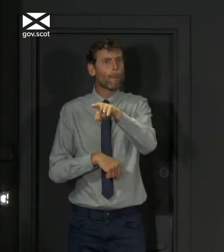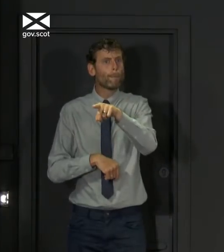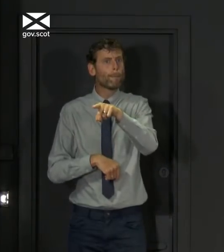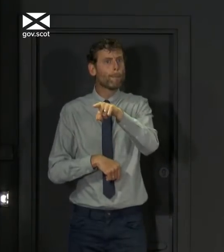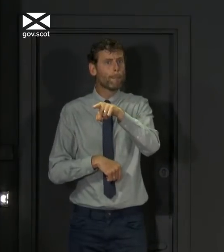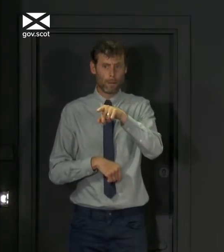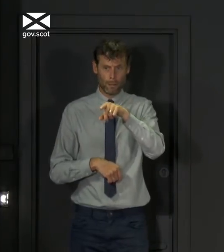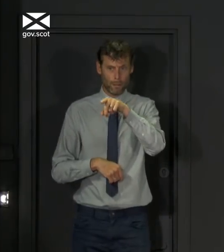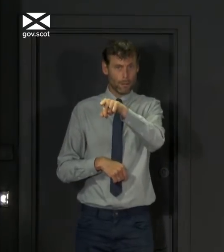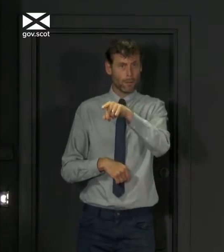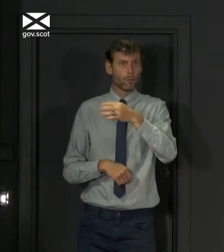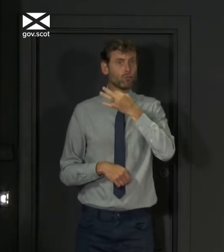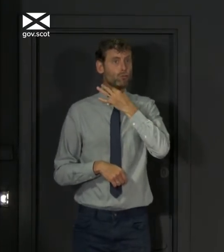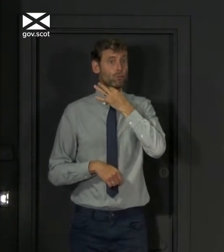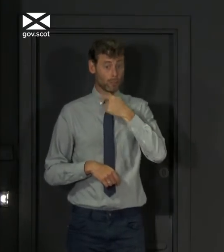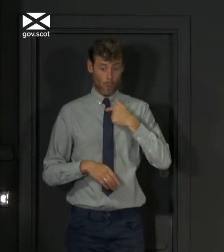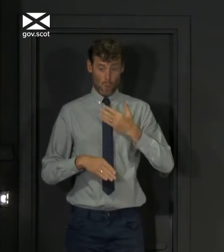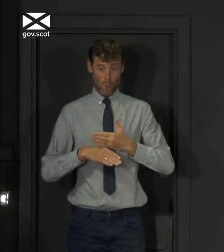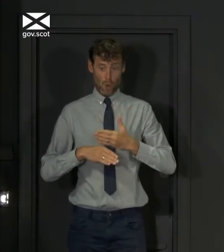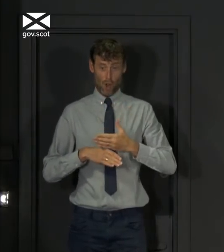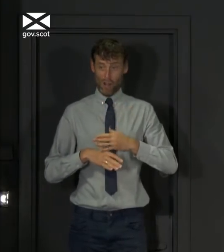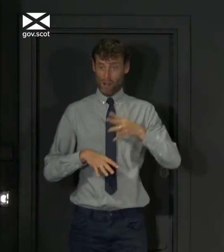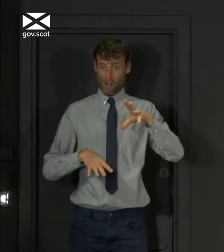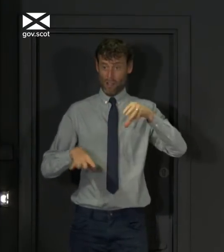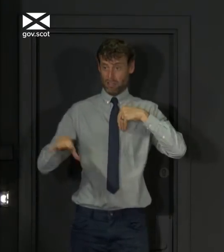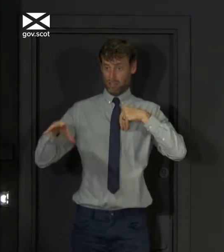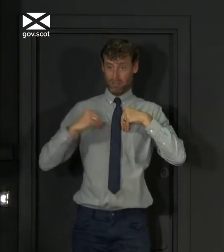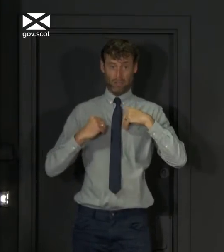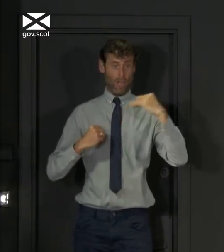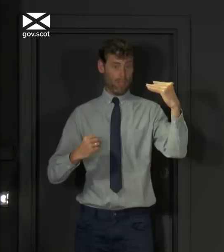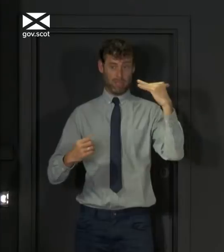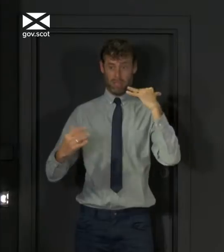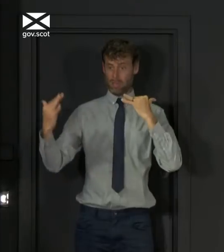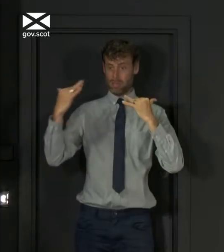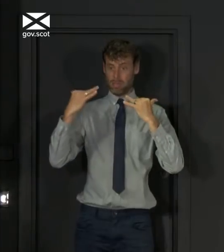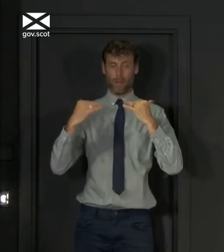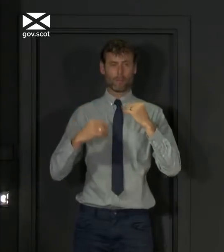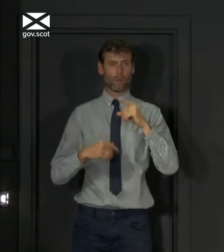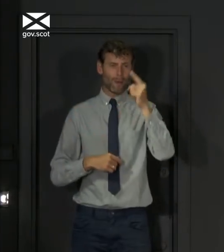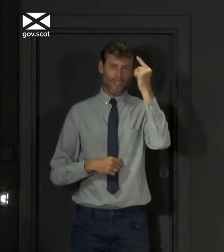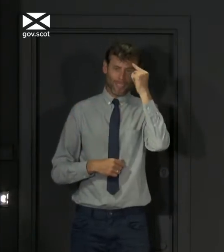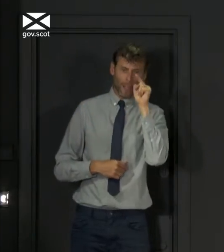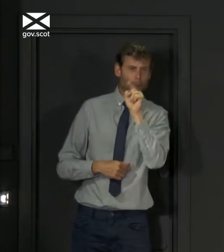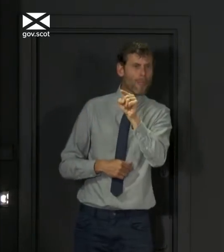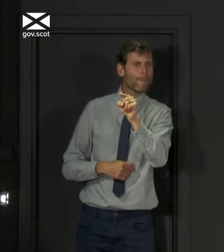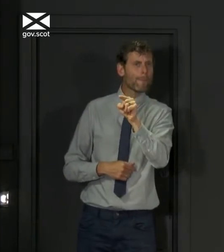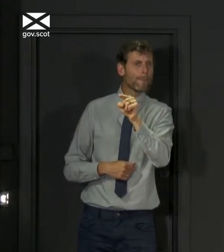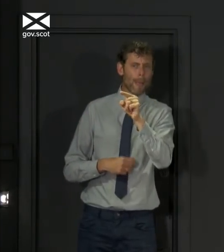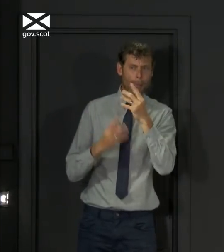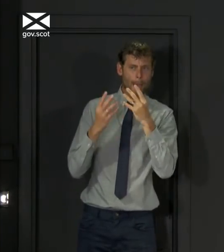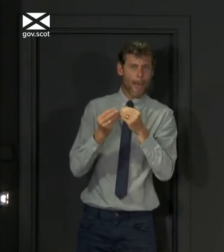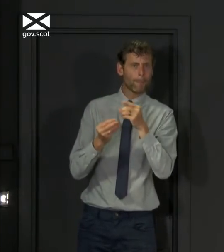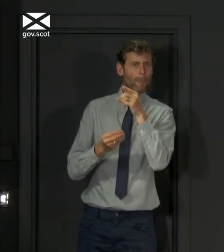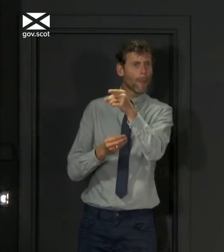choice about whether we go to shops or not. Workers don't, they're there. So if you wear a face covering, you are helping to give them face them added protection too, so there is